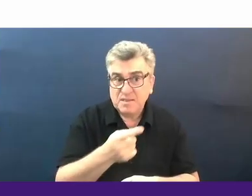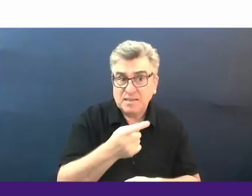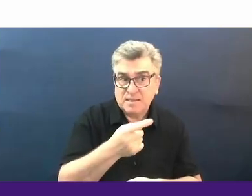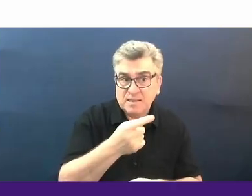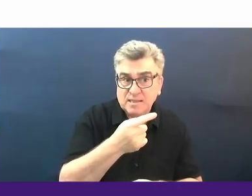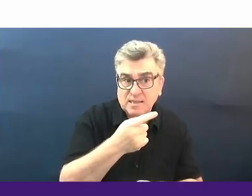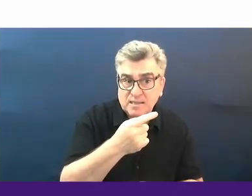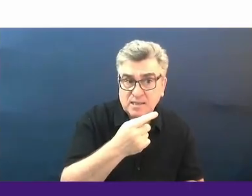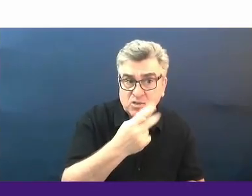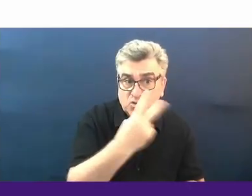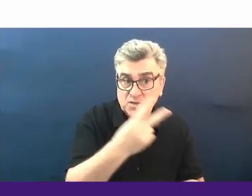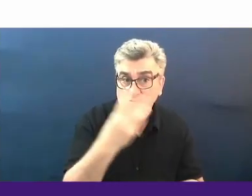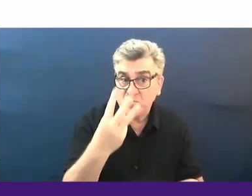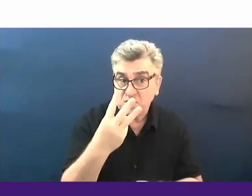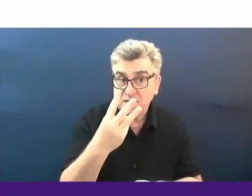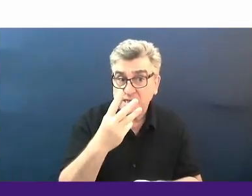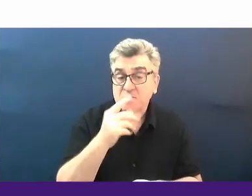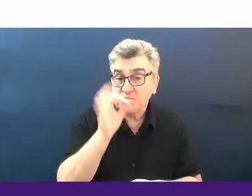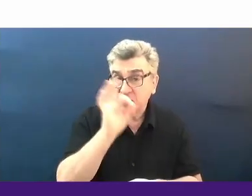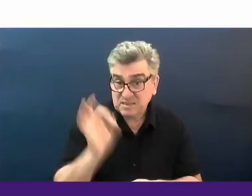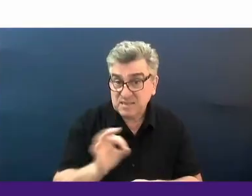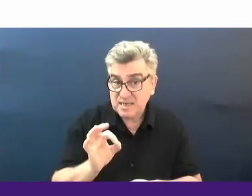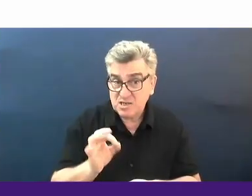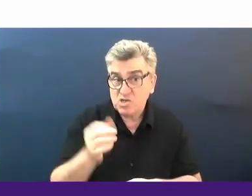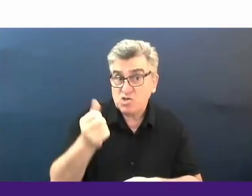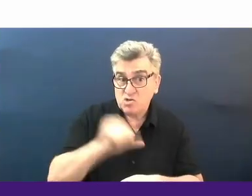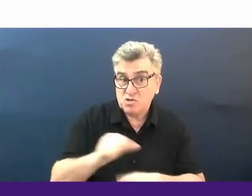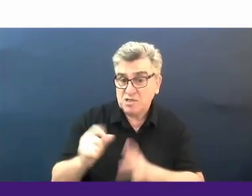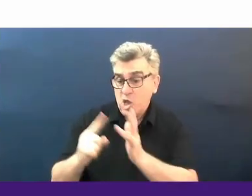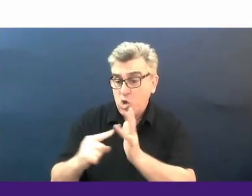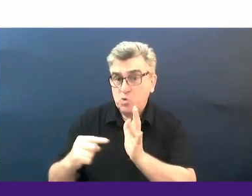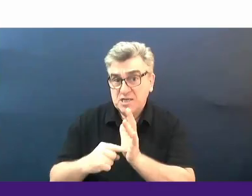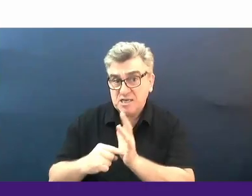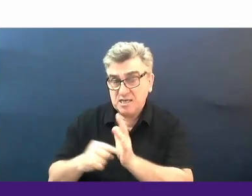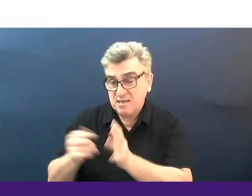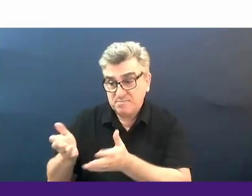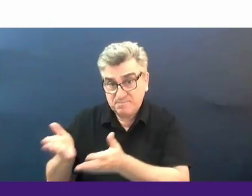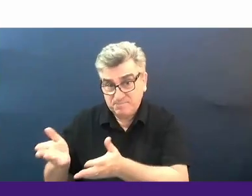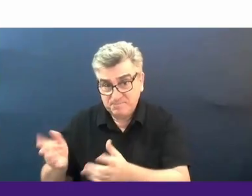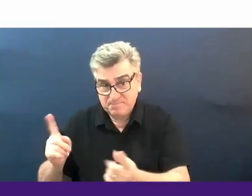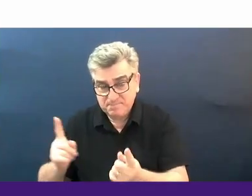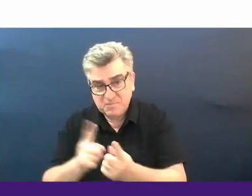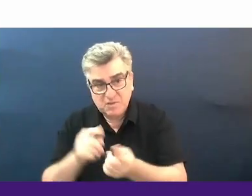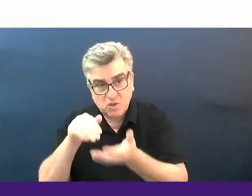an OT-safe sensory approach, whether that be graduated exposure or sensory adjustments that